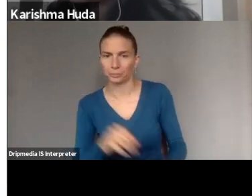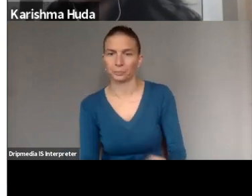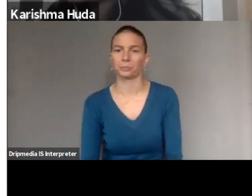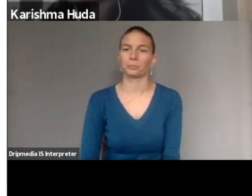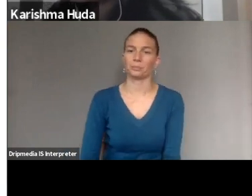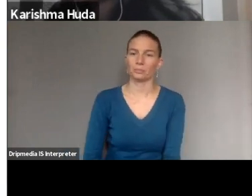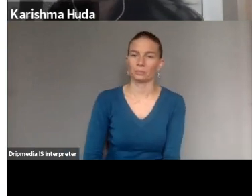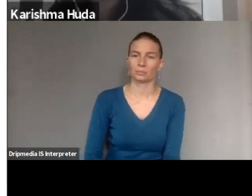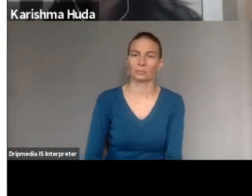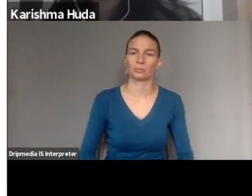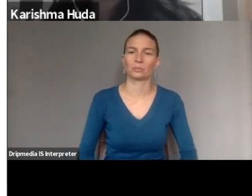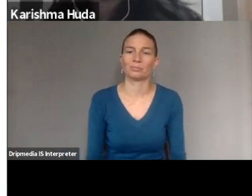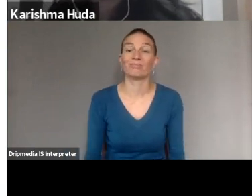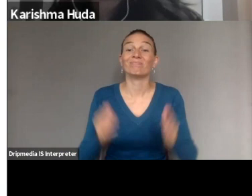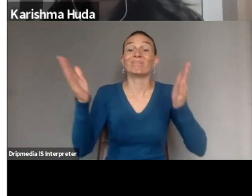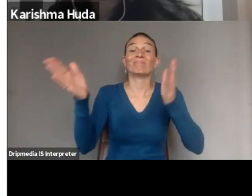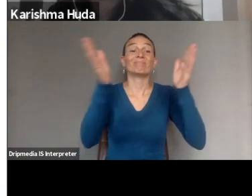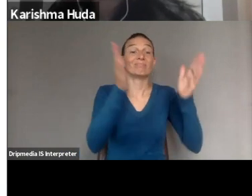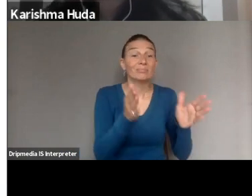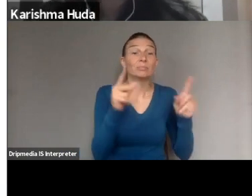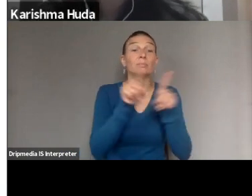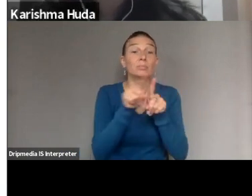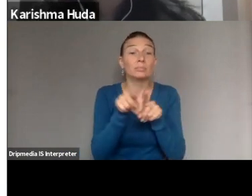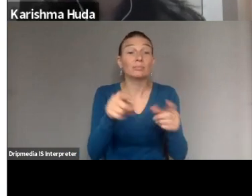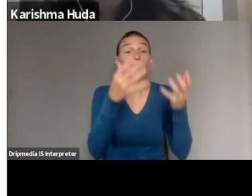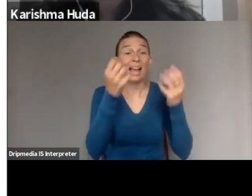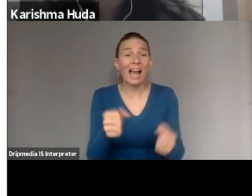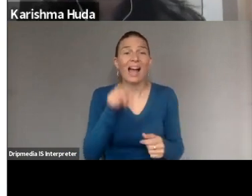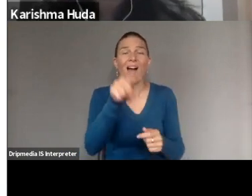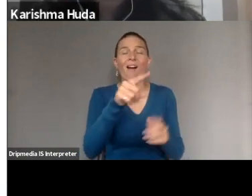And this is mainly because of its self-registration mechanism.